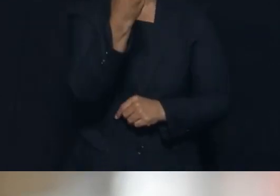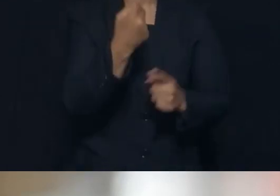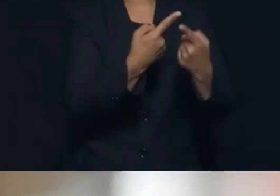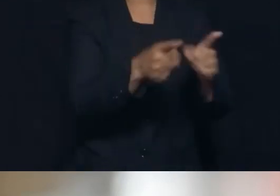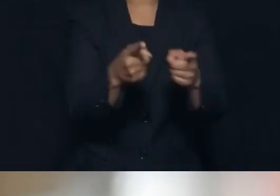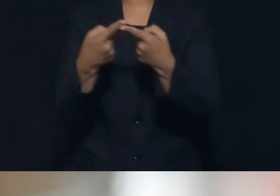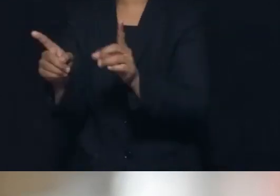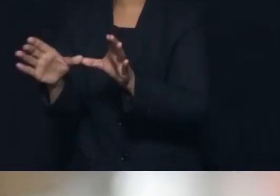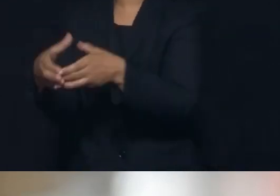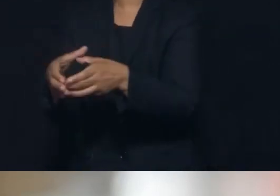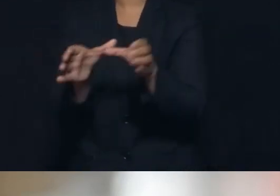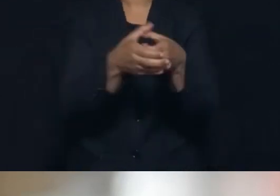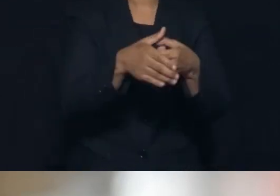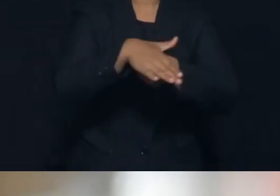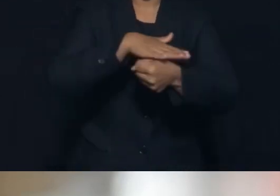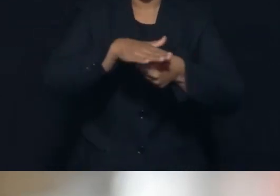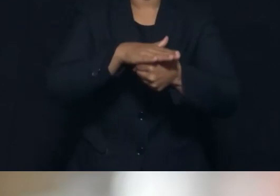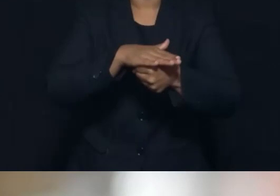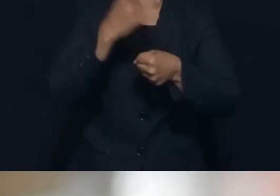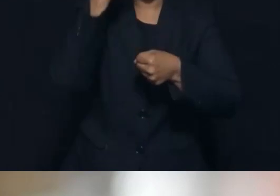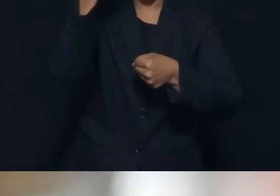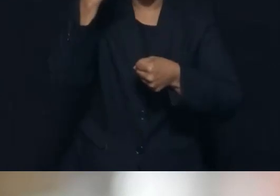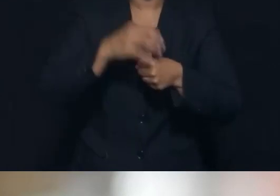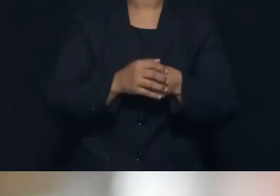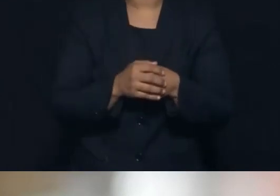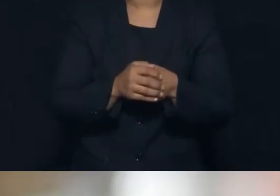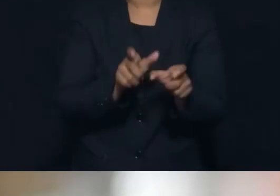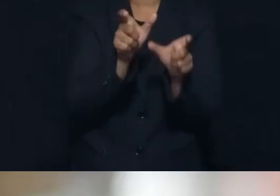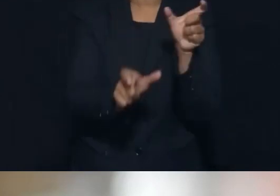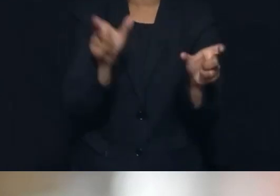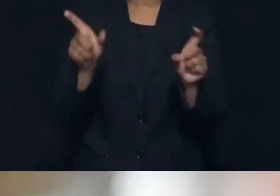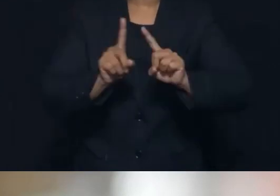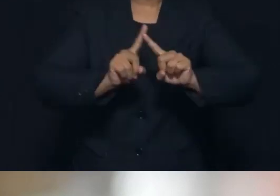But our members are not allowed to use them. They are discriminated.